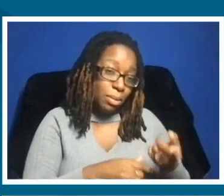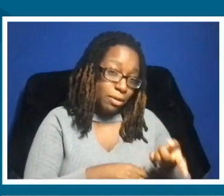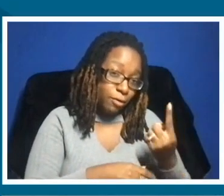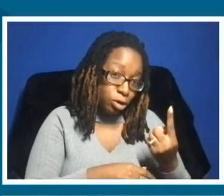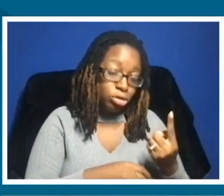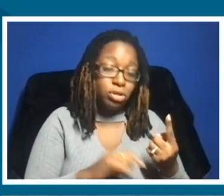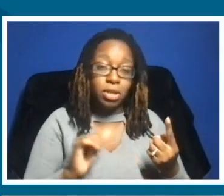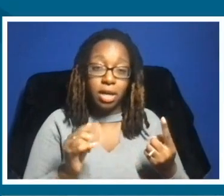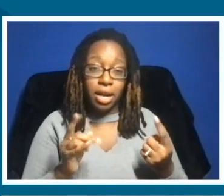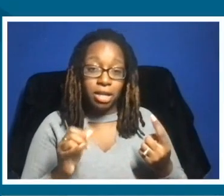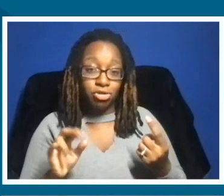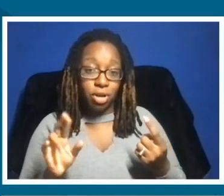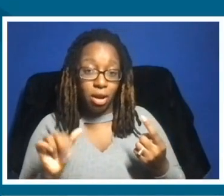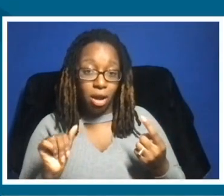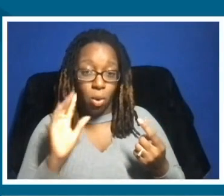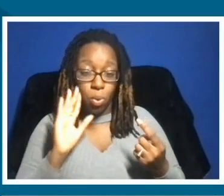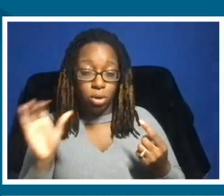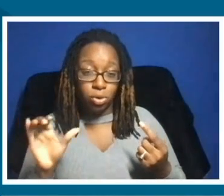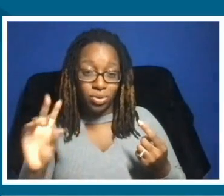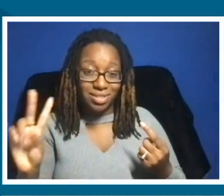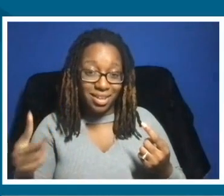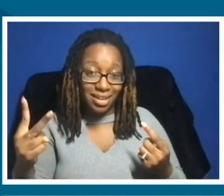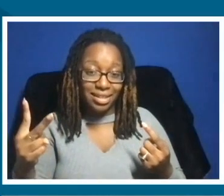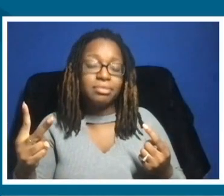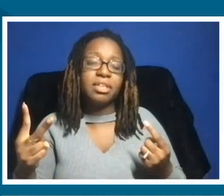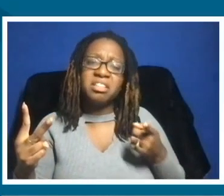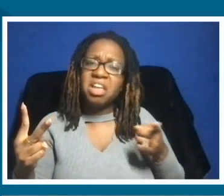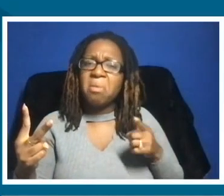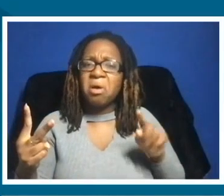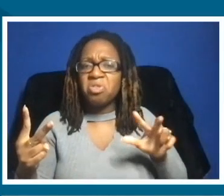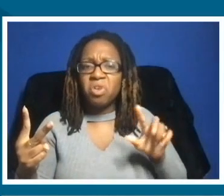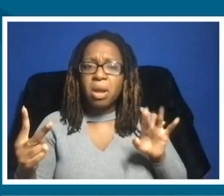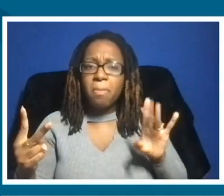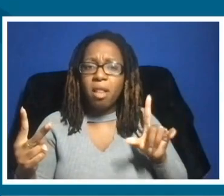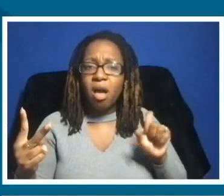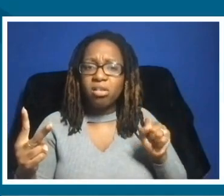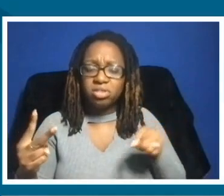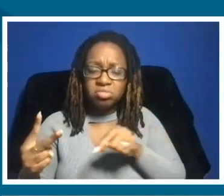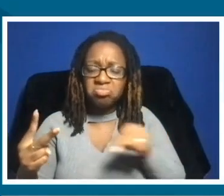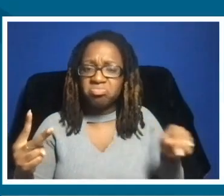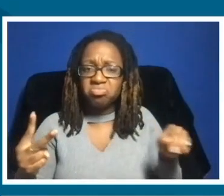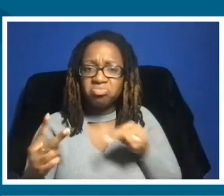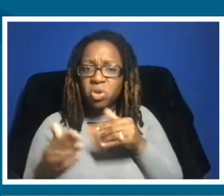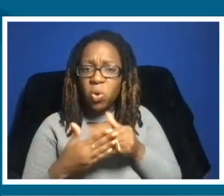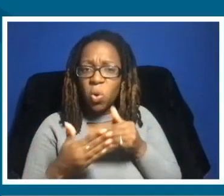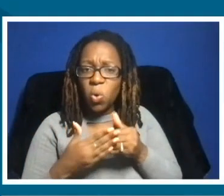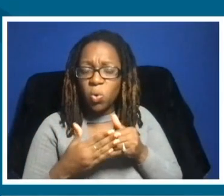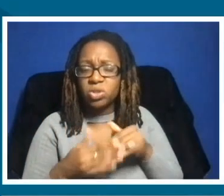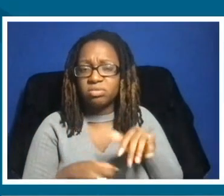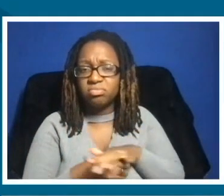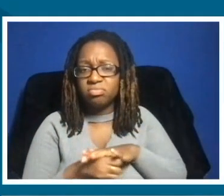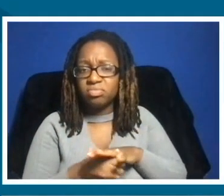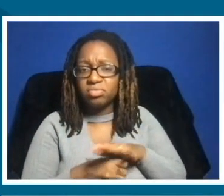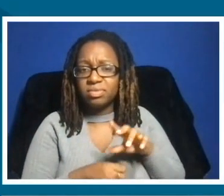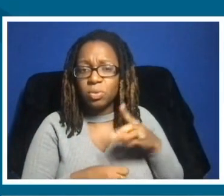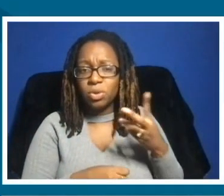are two sites of about three blocks away from one another in a neighborhood of dc the first site